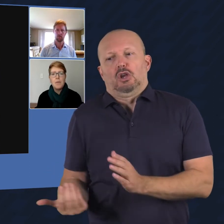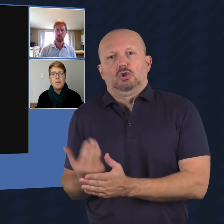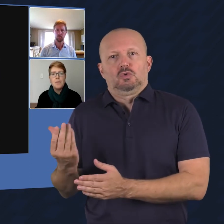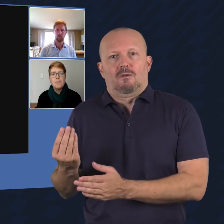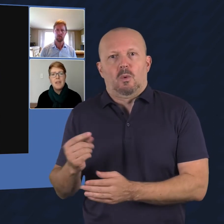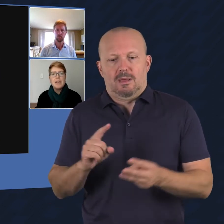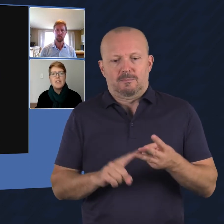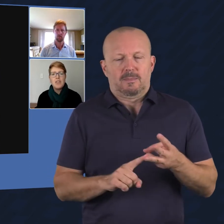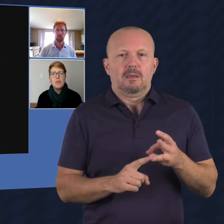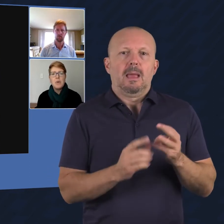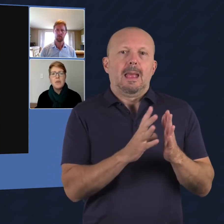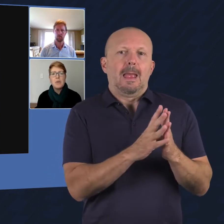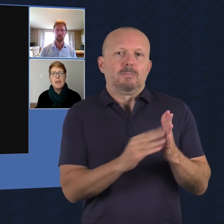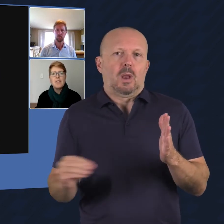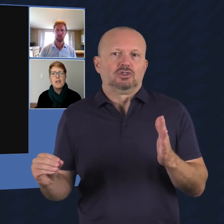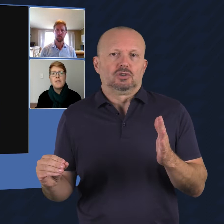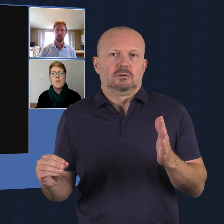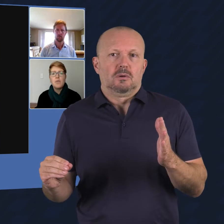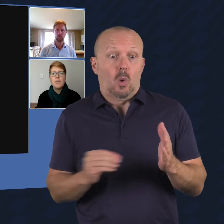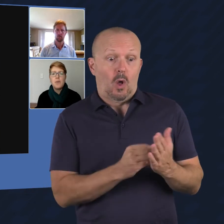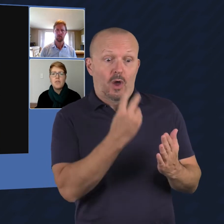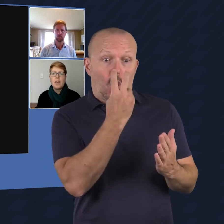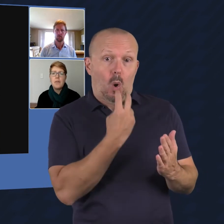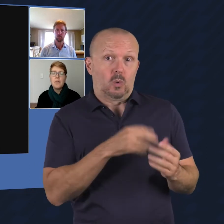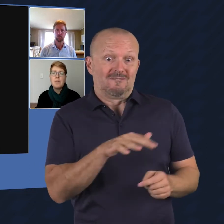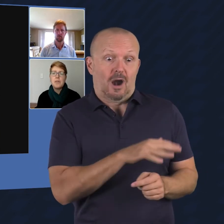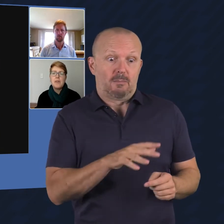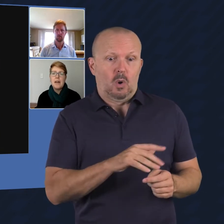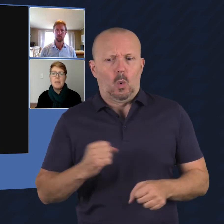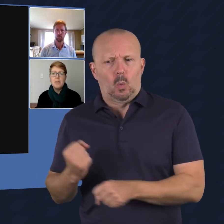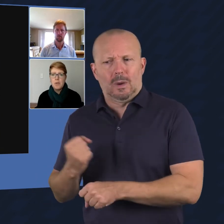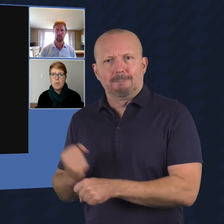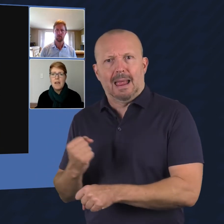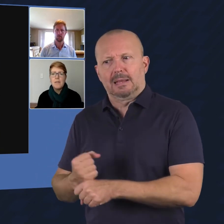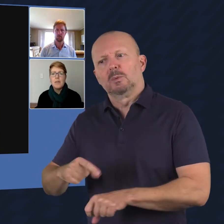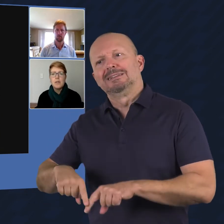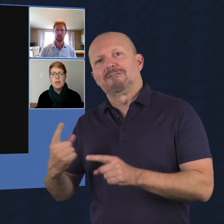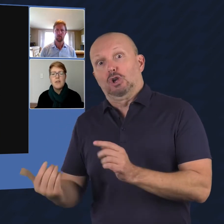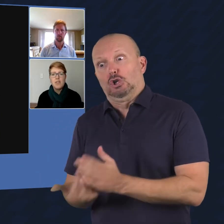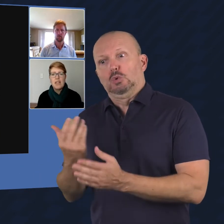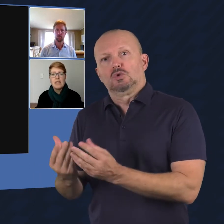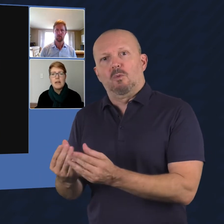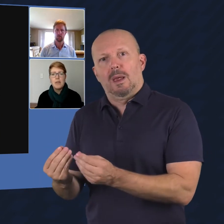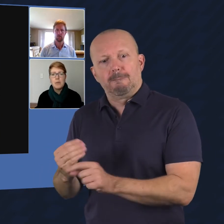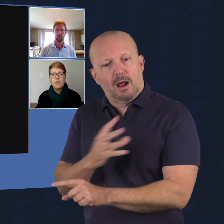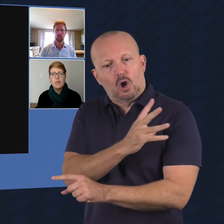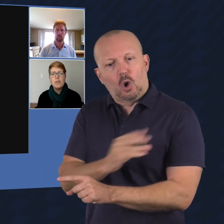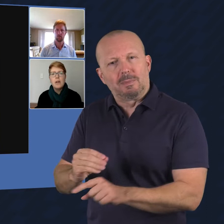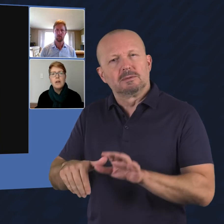Emulation or the creation of a virtual version of a suitable environment which retains the look and functionality of the original;